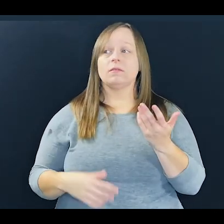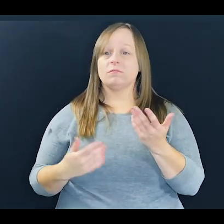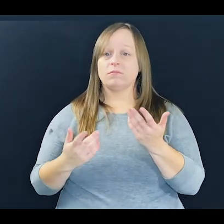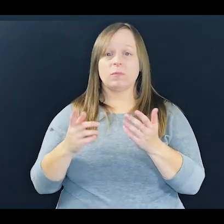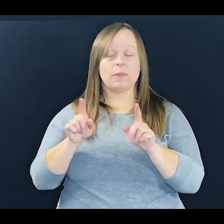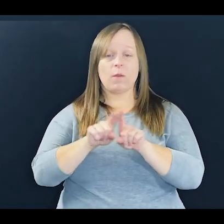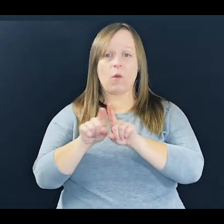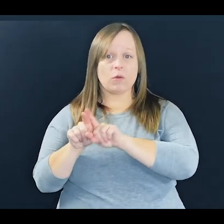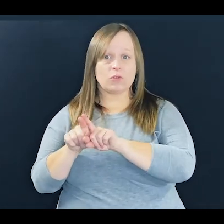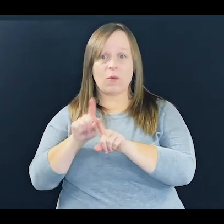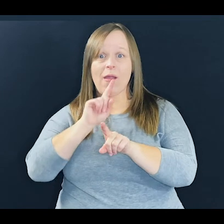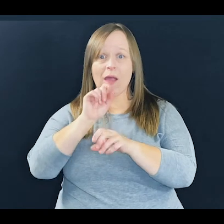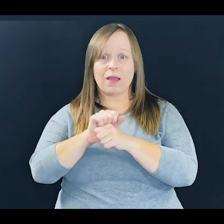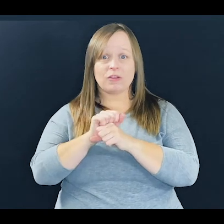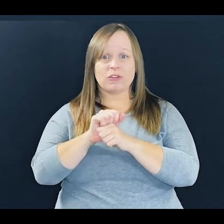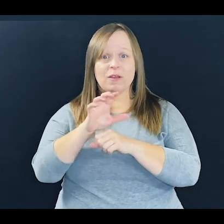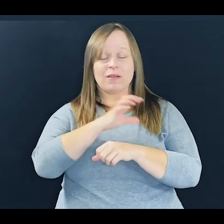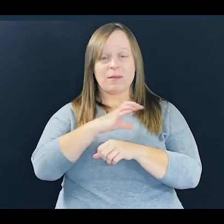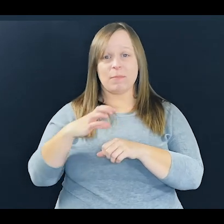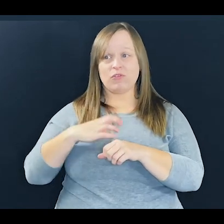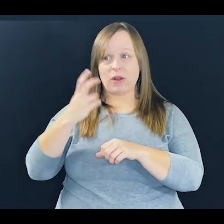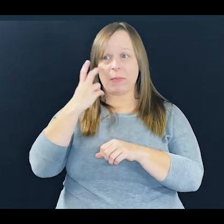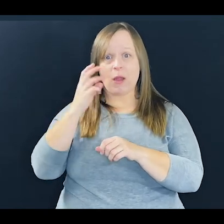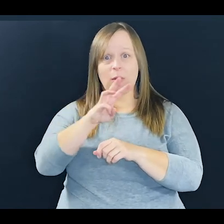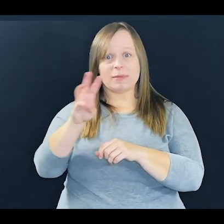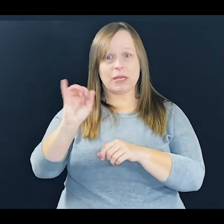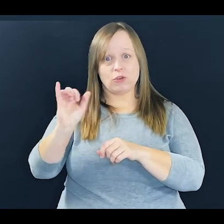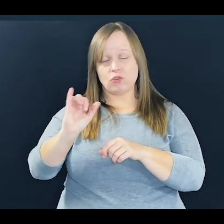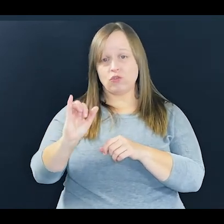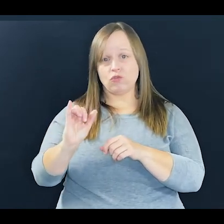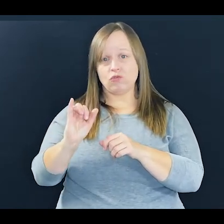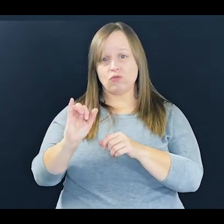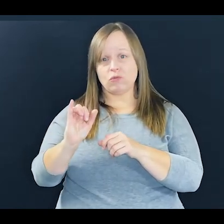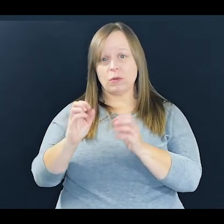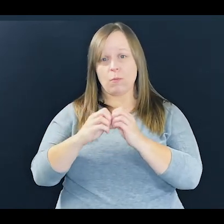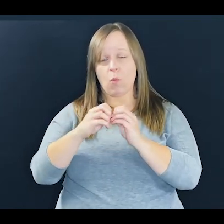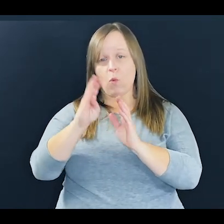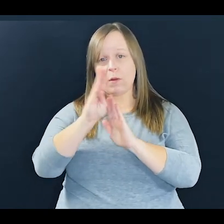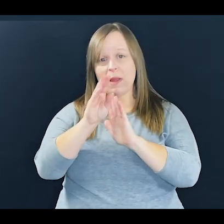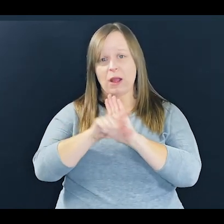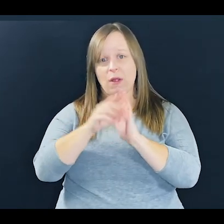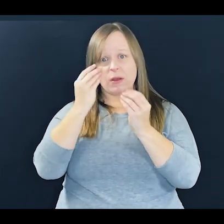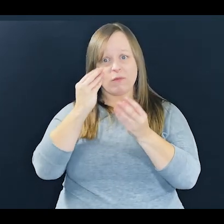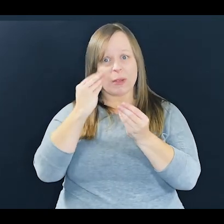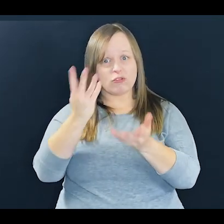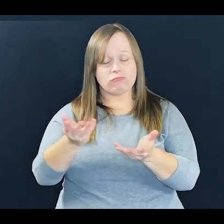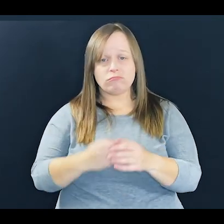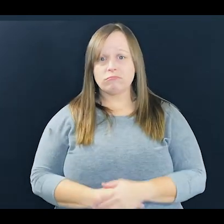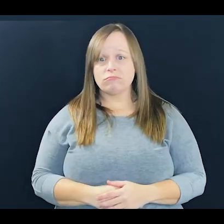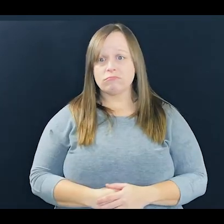And then you can also actually visit the Commission for the Blind website if you want to have further background from the Commission itself.